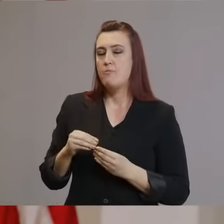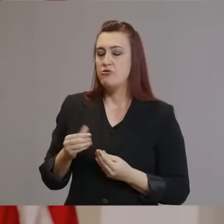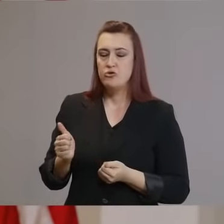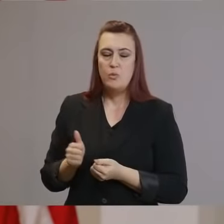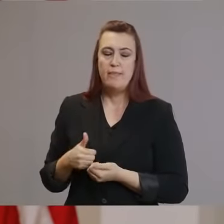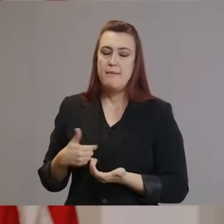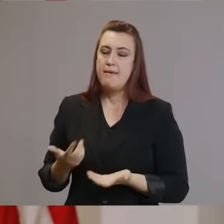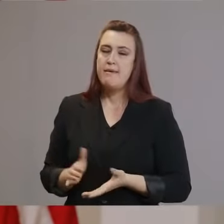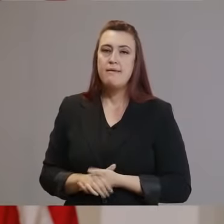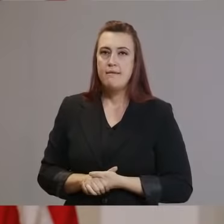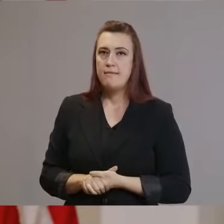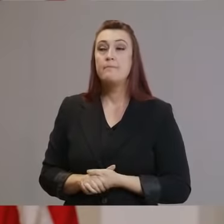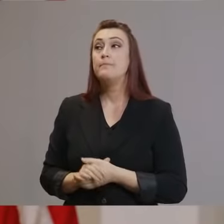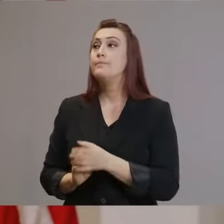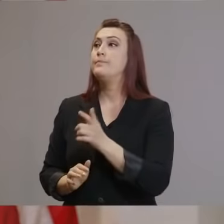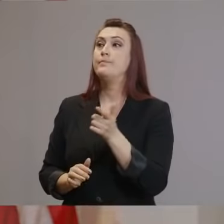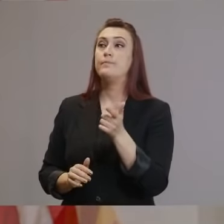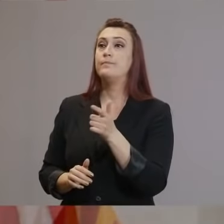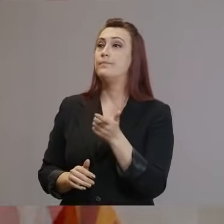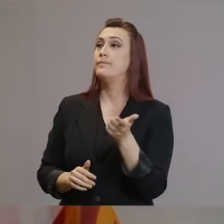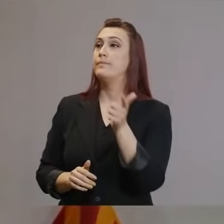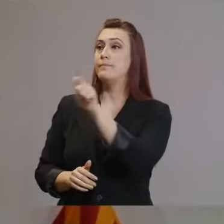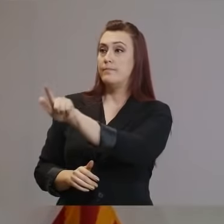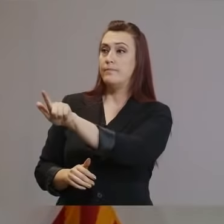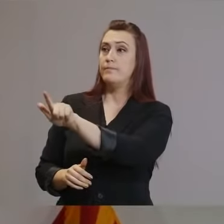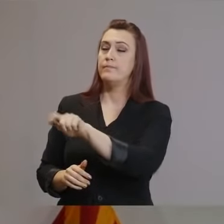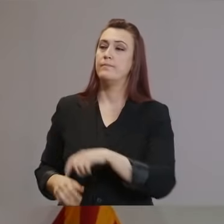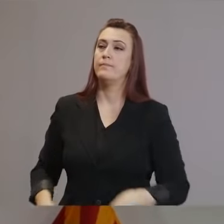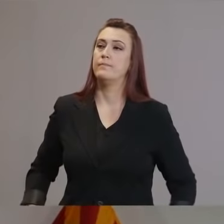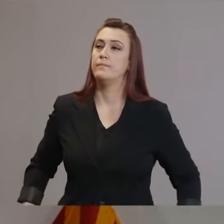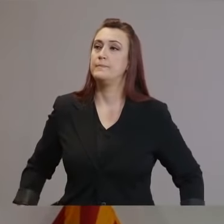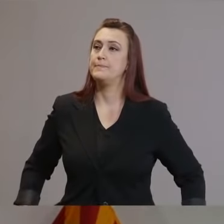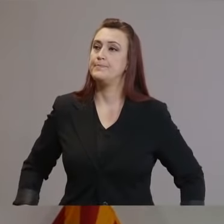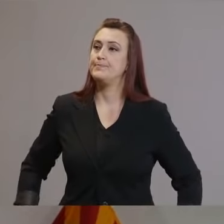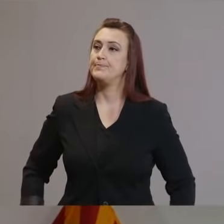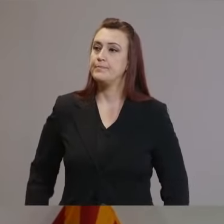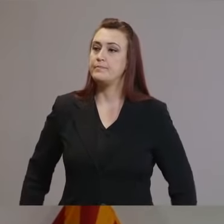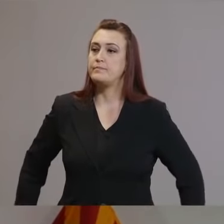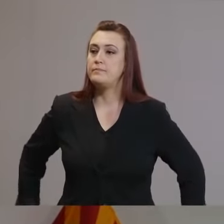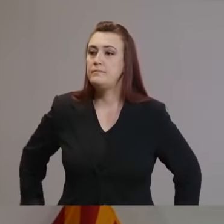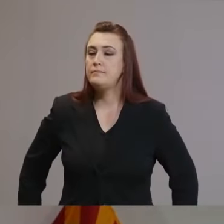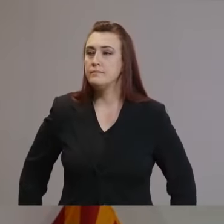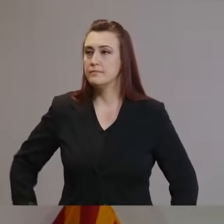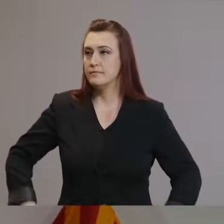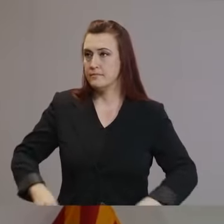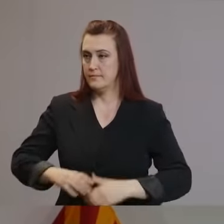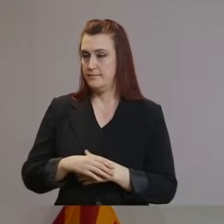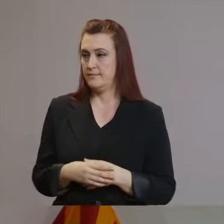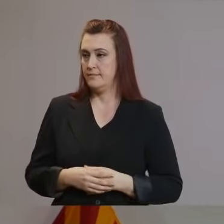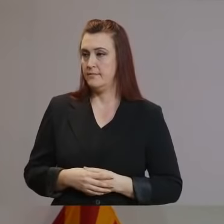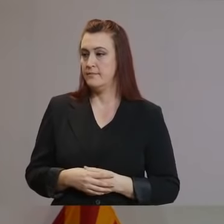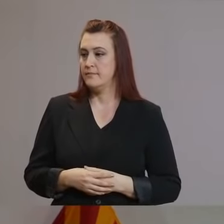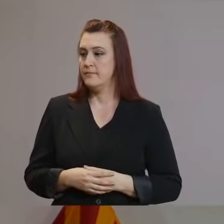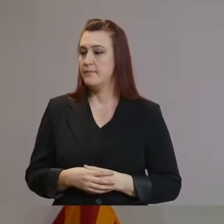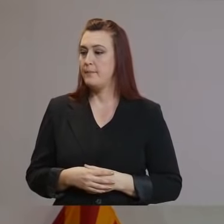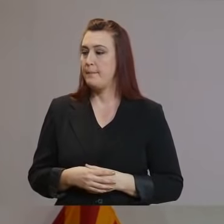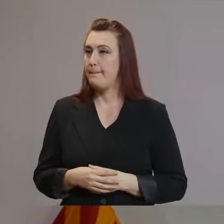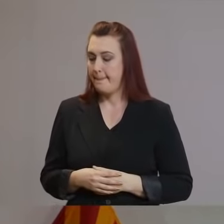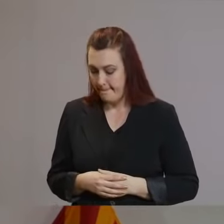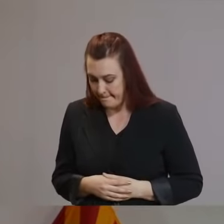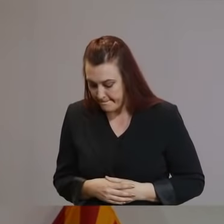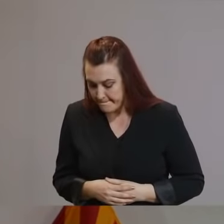NICOLE, GO TO YOU AND THEN HOWIE.